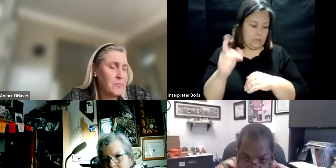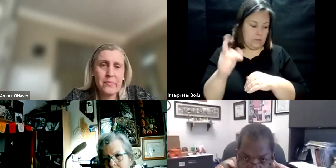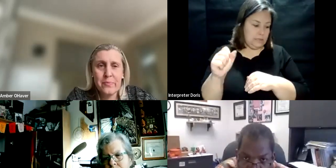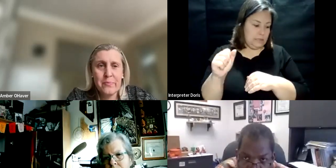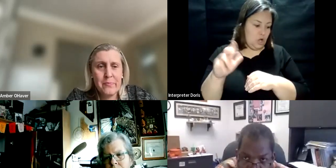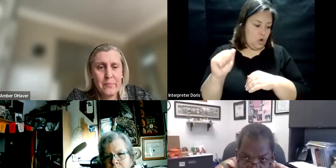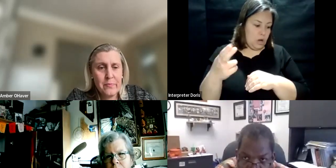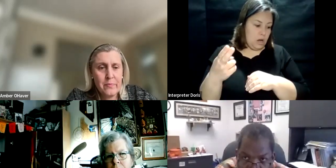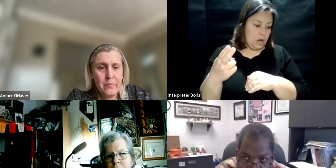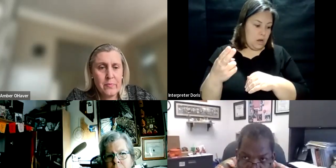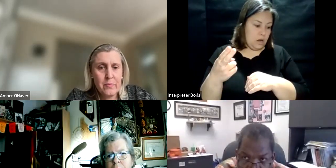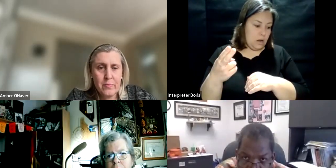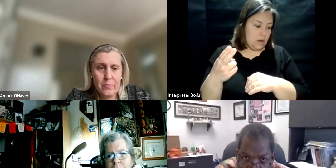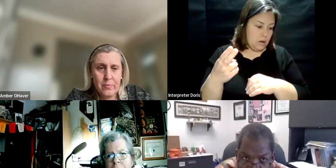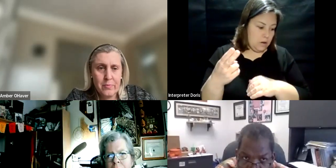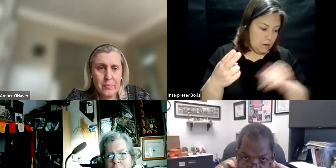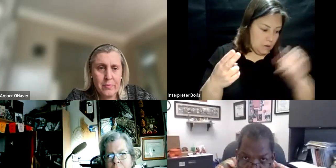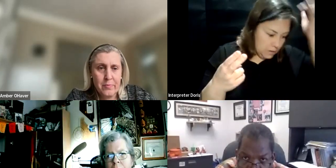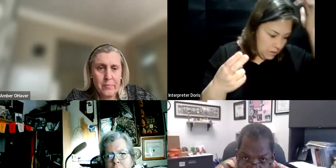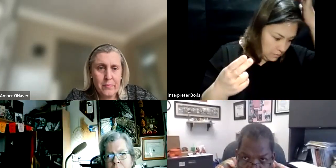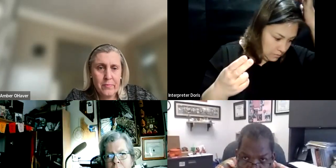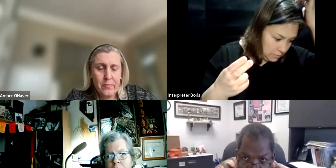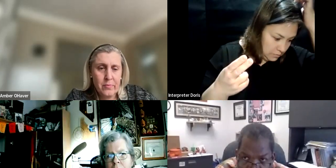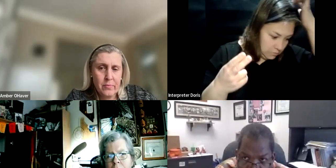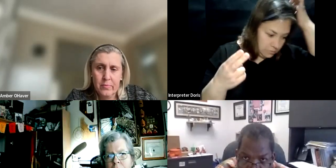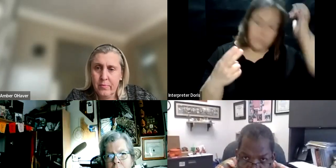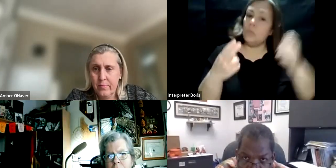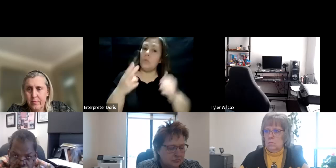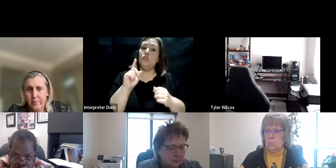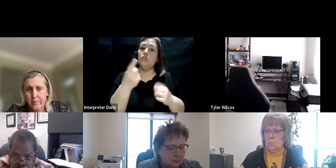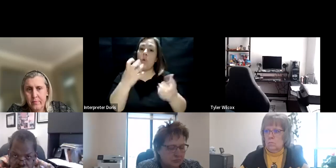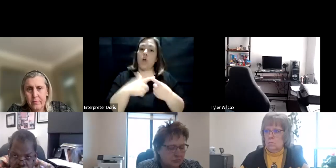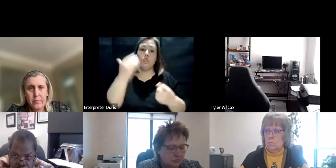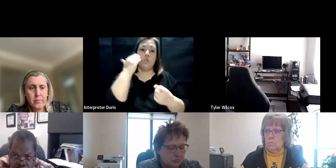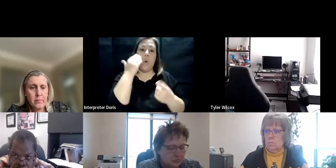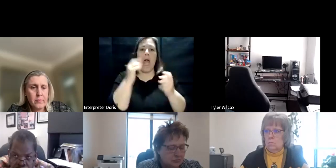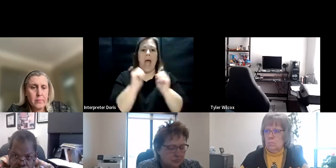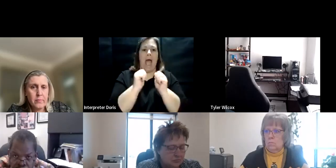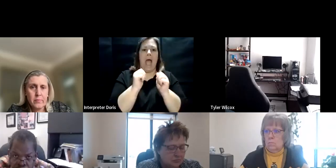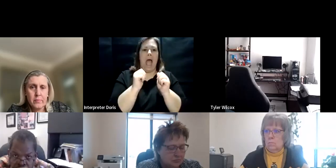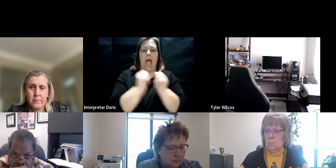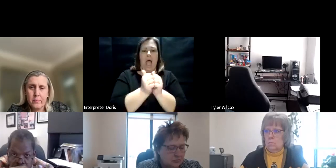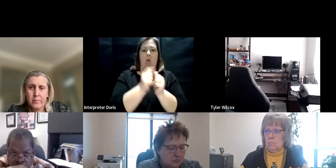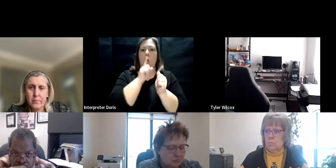That would be cool. Or do you guys okay, that that work for a bit? Does that work for everybody. Then we can pop them back on.